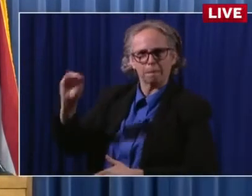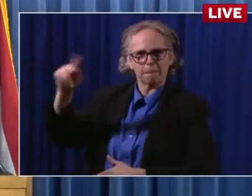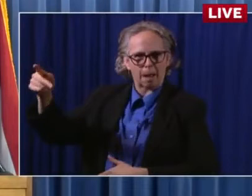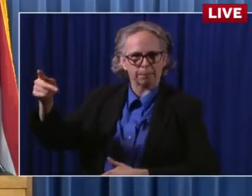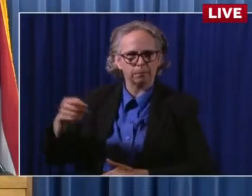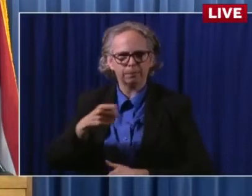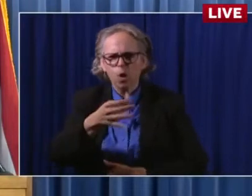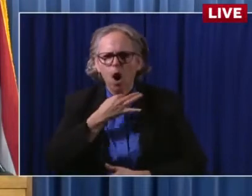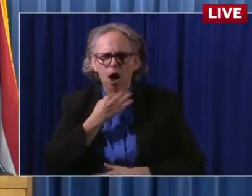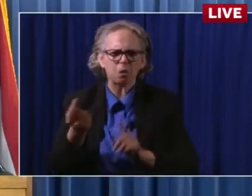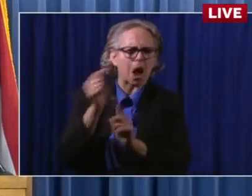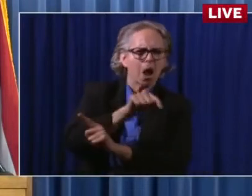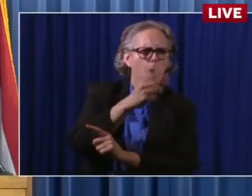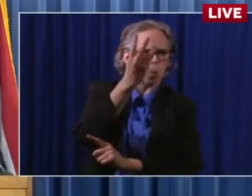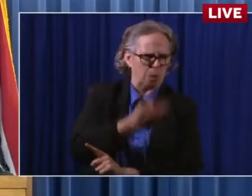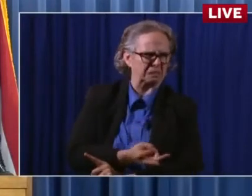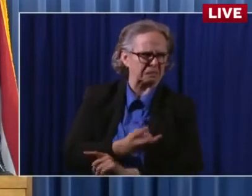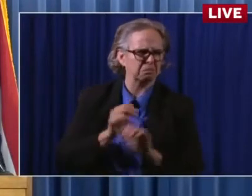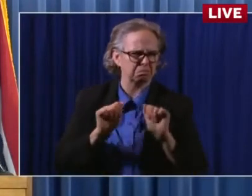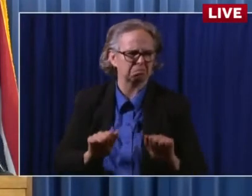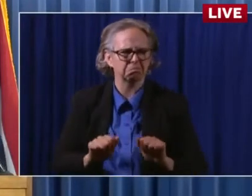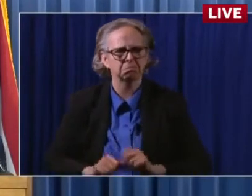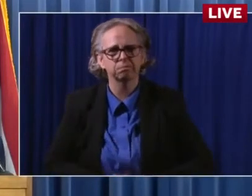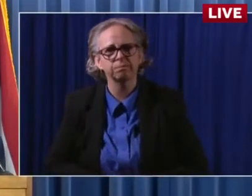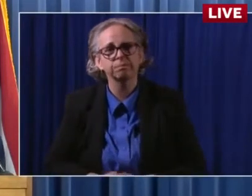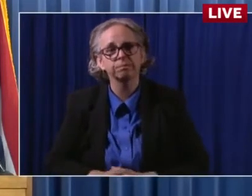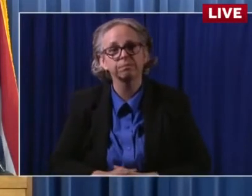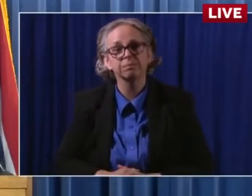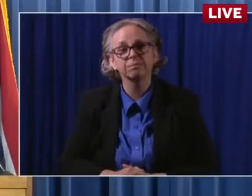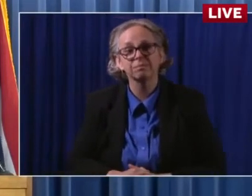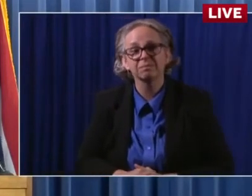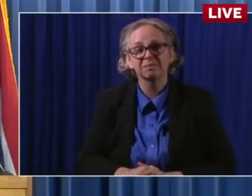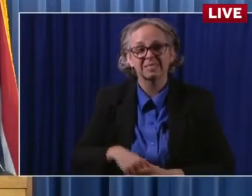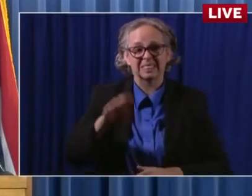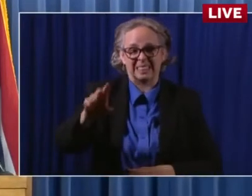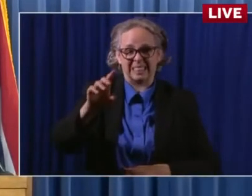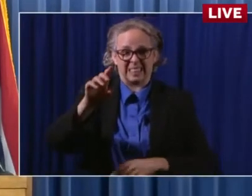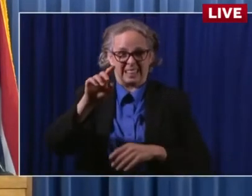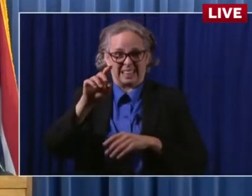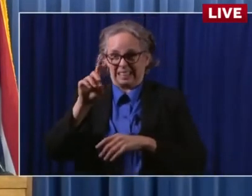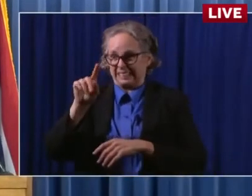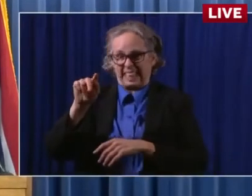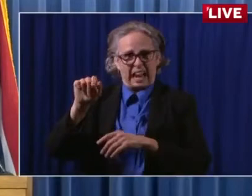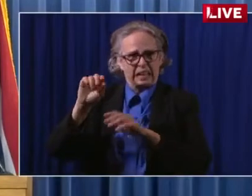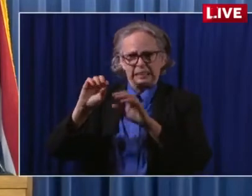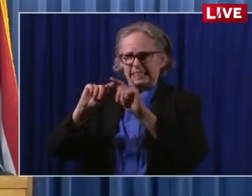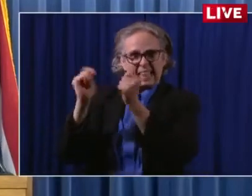ONCE THE DATA COMES OUT WEDNESDAY, THAN OUR TEAM STARTS WORKING WITH THAT DATA.